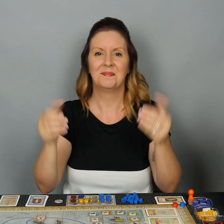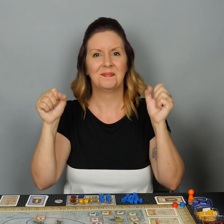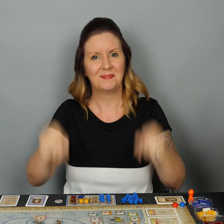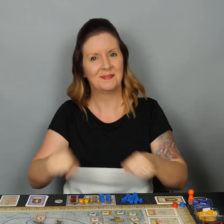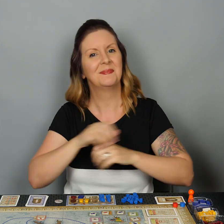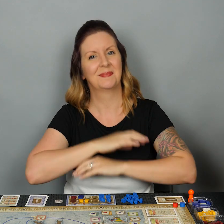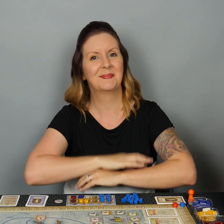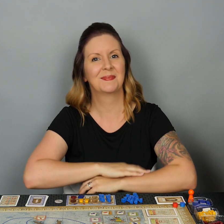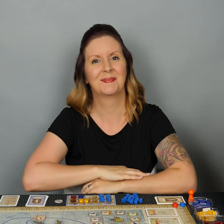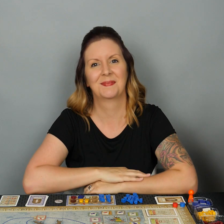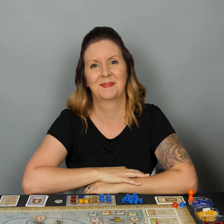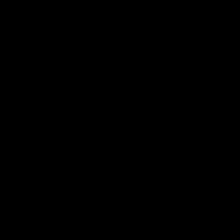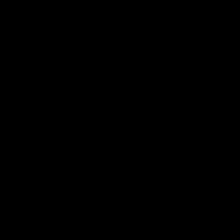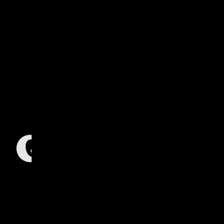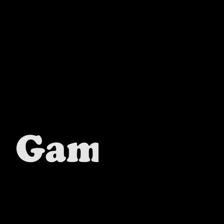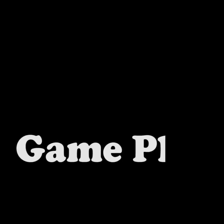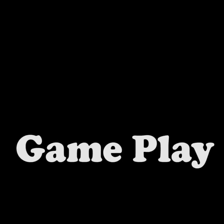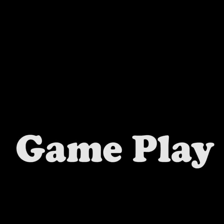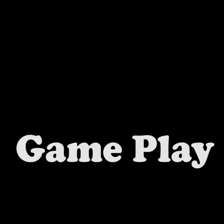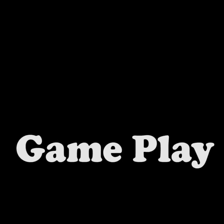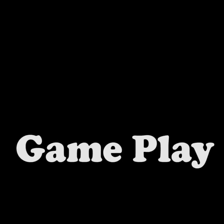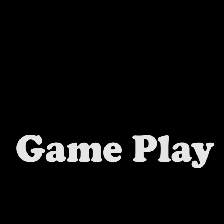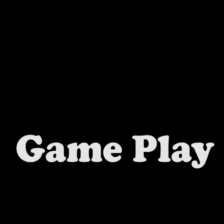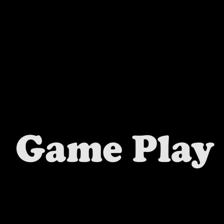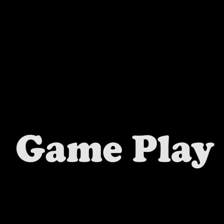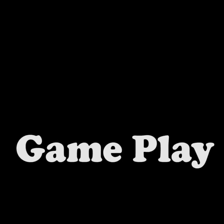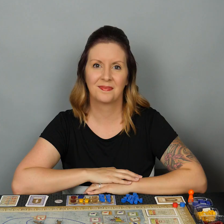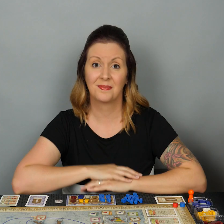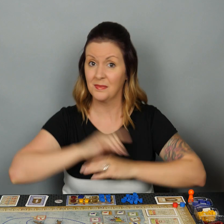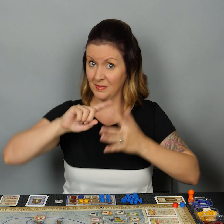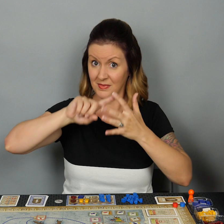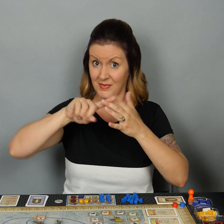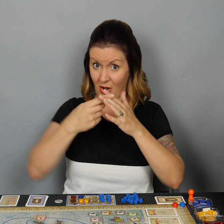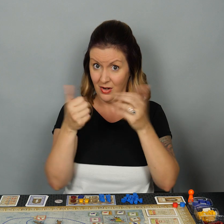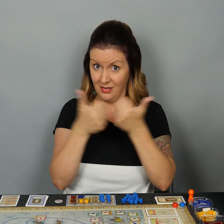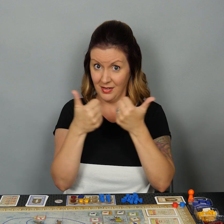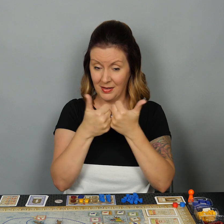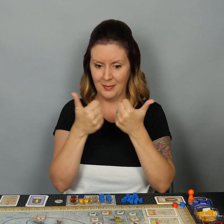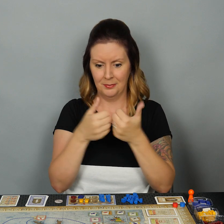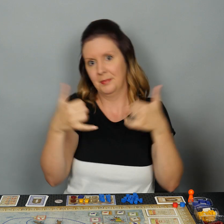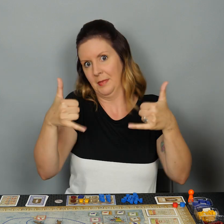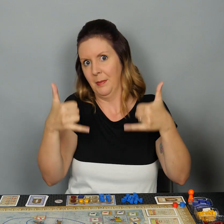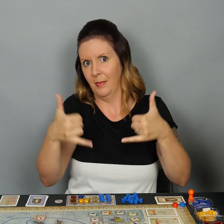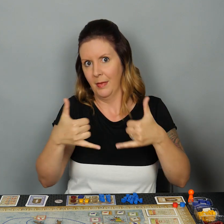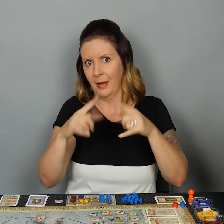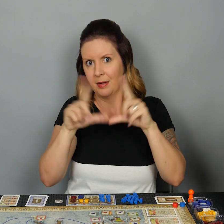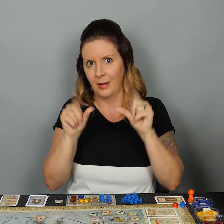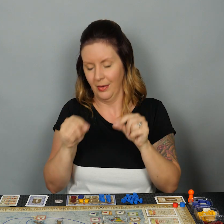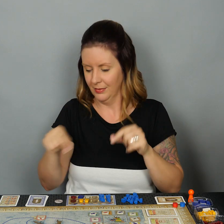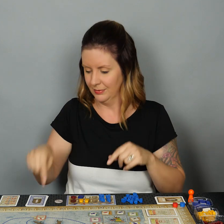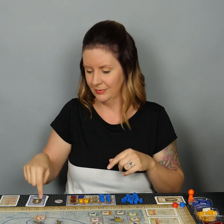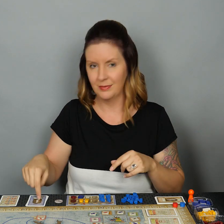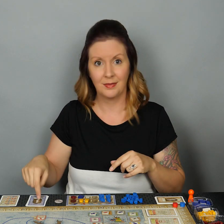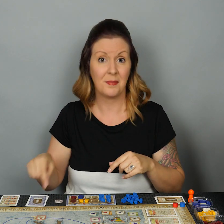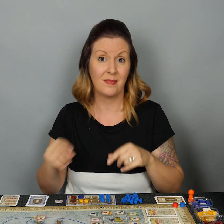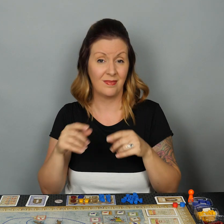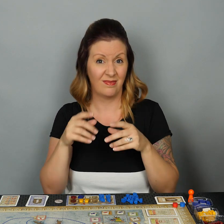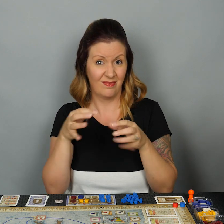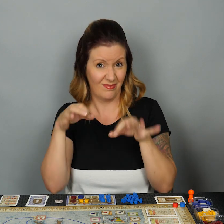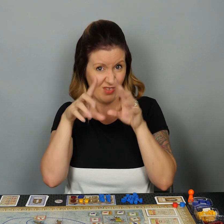The start the game, you play one of your cards